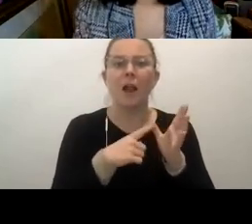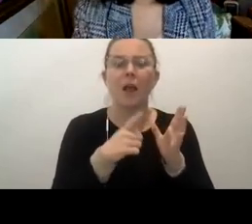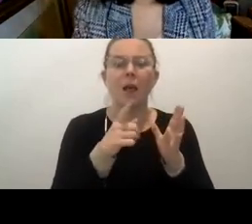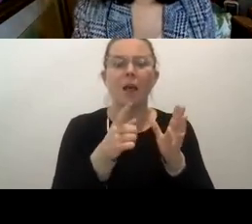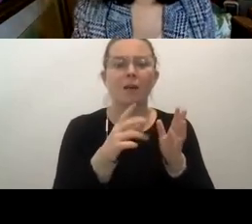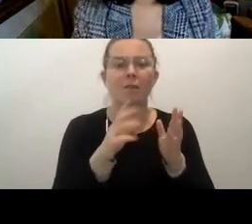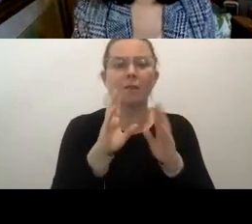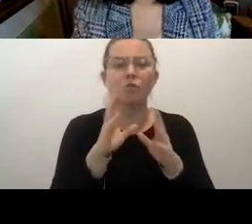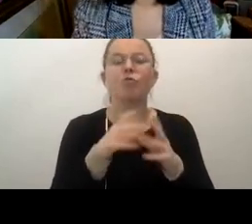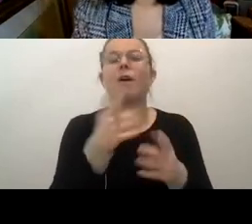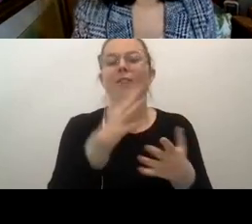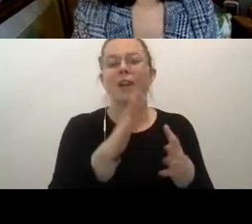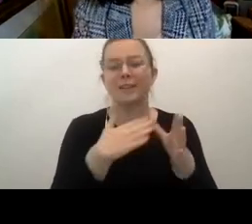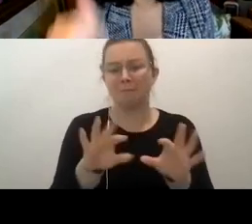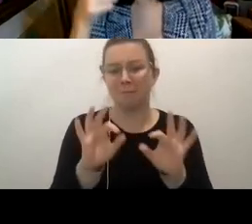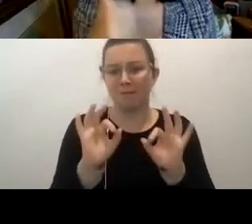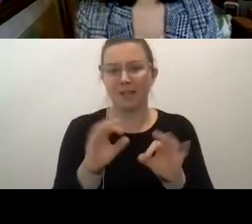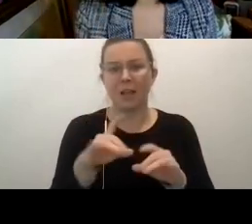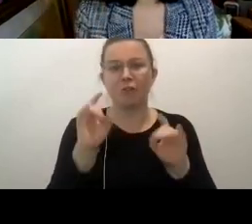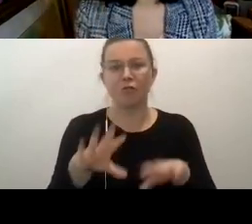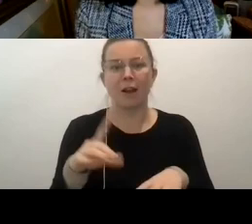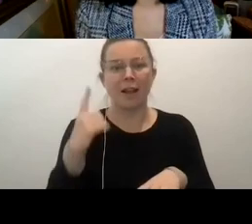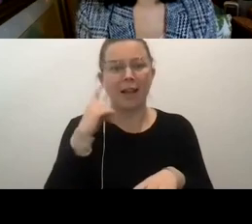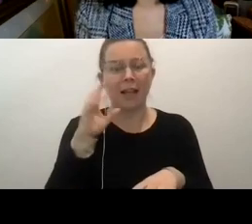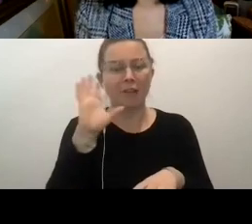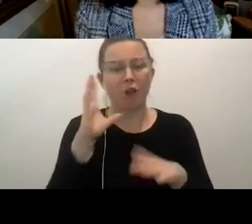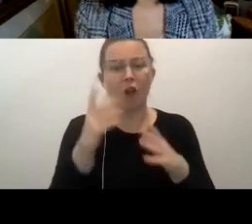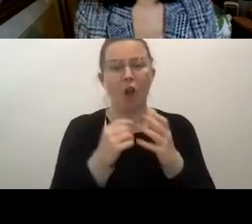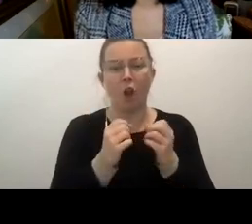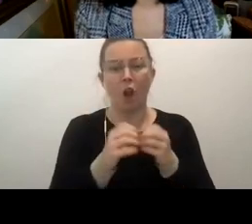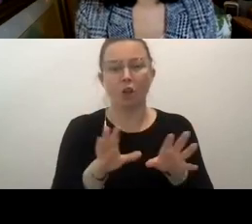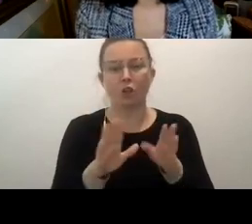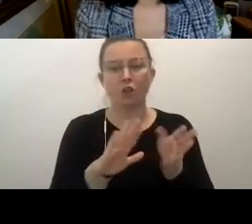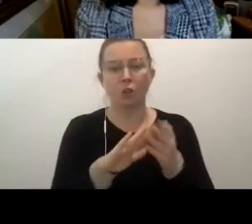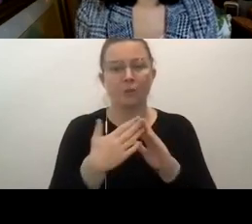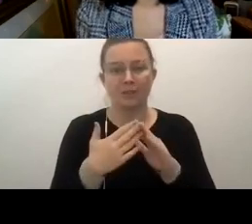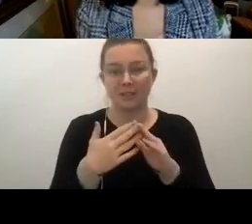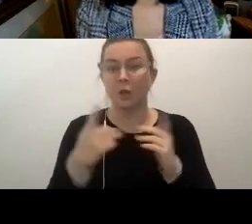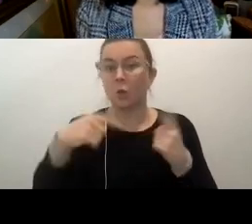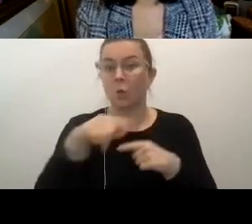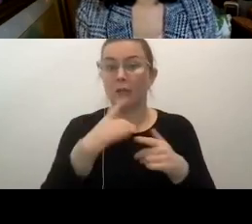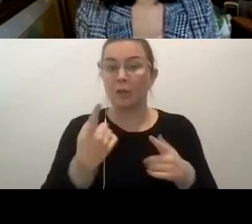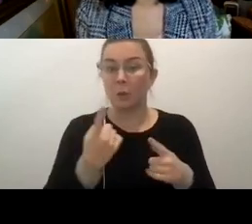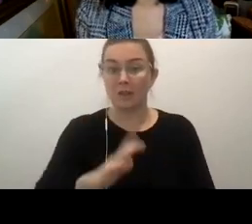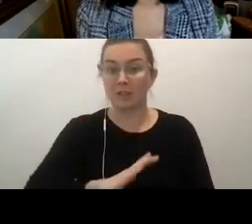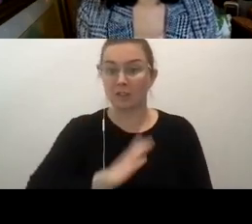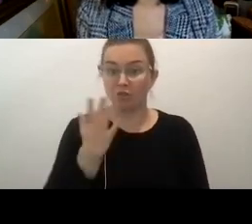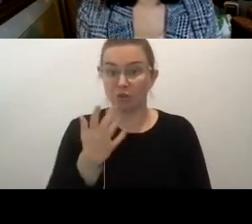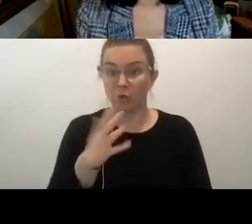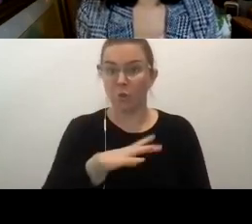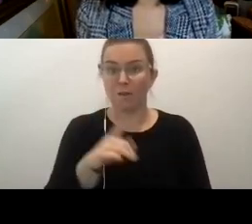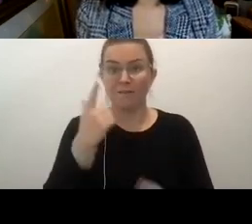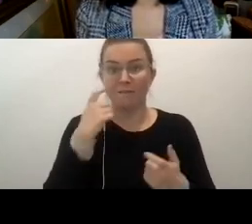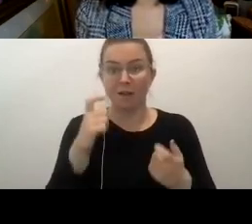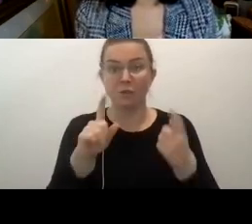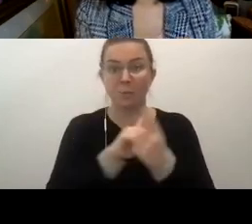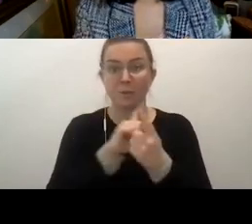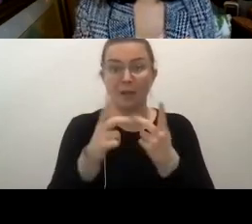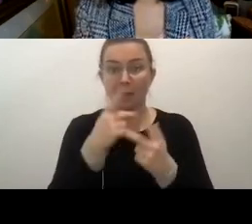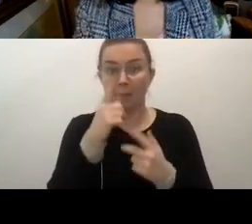Oh, you've already answered it. Australian hearing loss community. So, for anyone who's interested in finding and meeting other people from the deaf and hard of